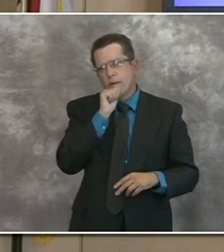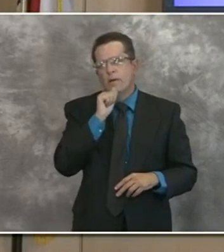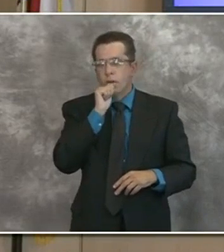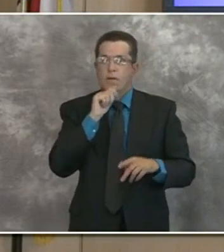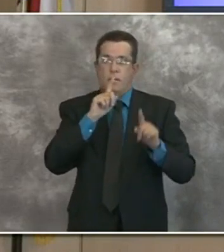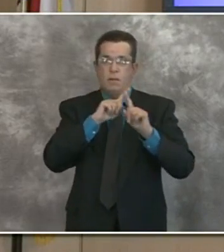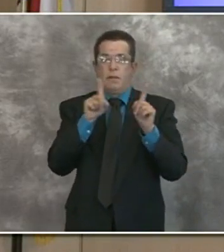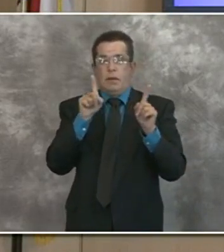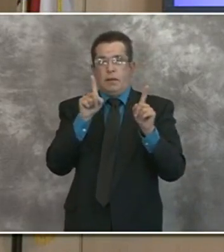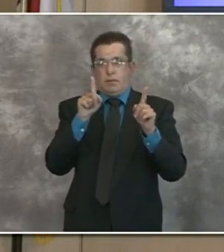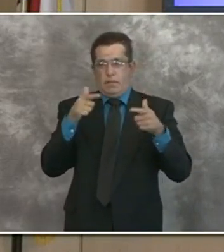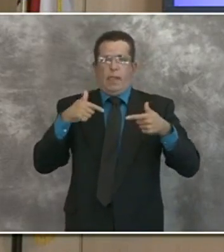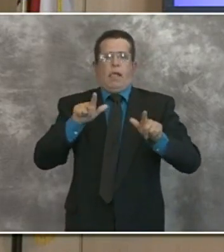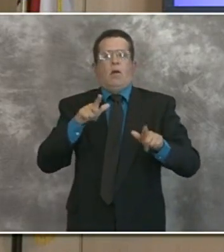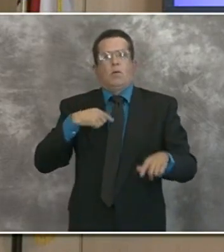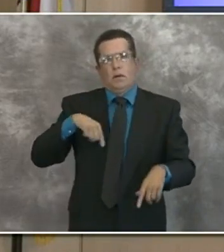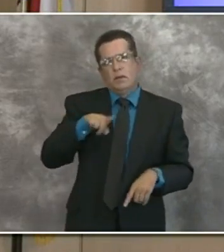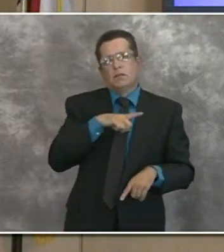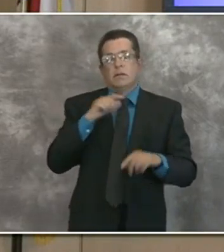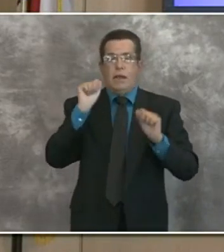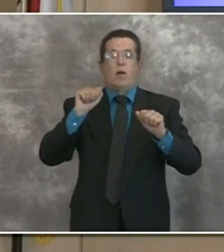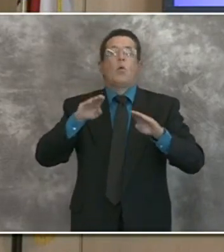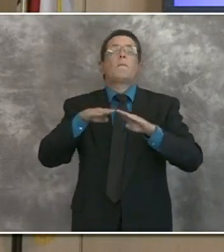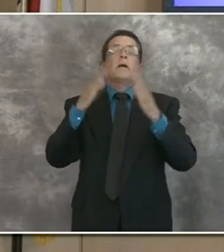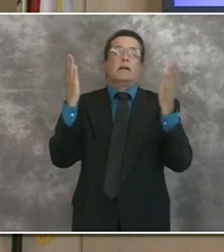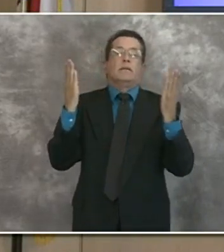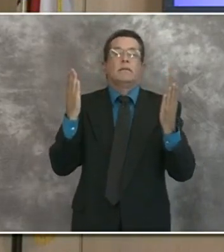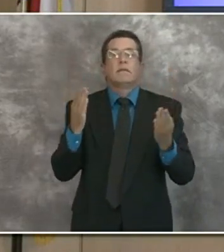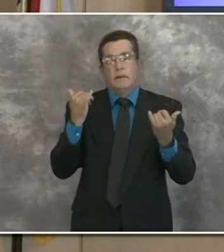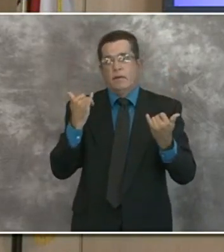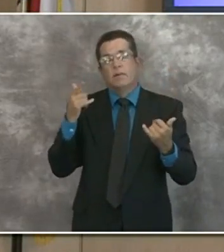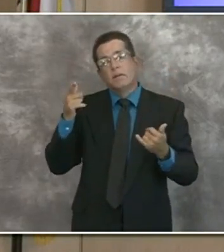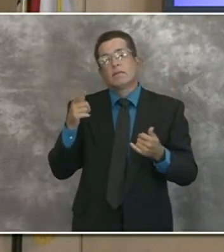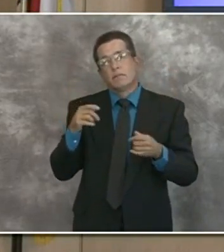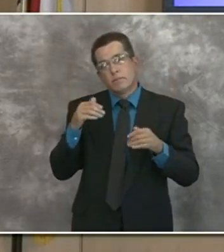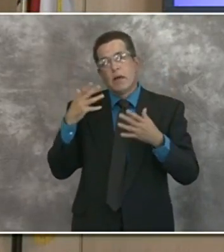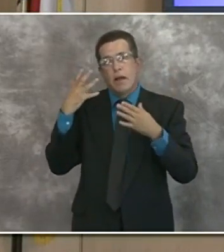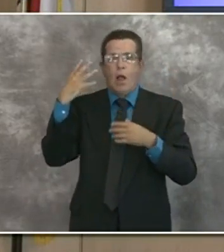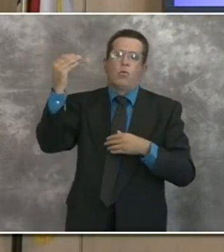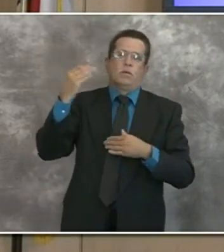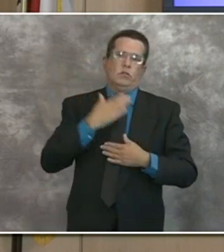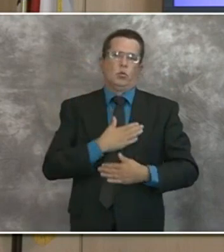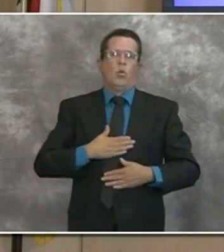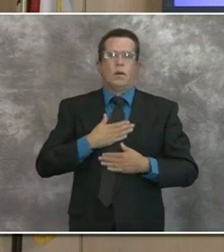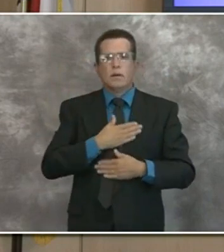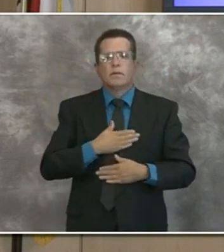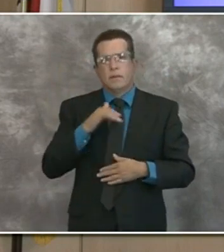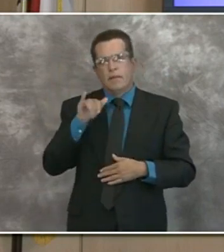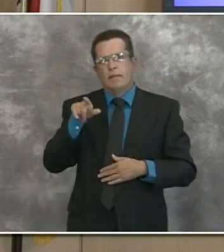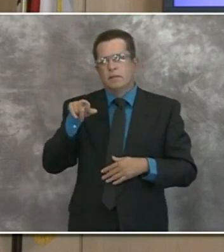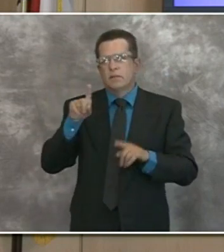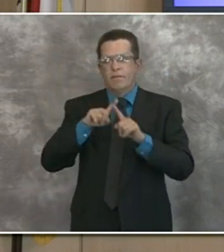ON THE VESSEL. WE KNOW THIS RESTRICTION WILL TAKE SOME GETTING USED TO. THEY'RE SMALL PRICE TO PAY FOR ALLOWING US